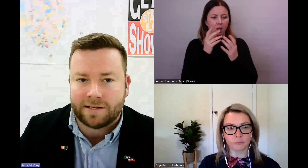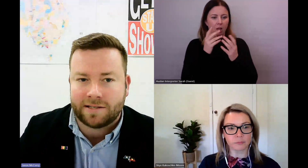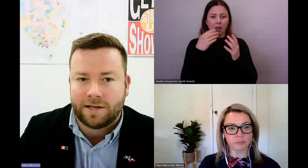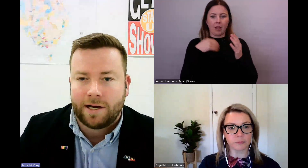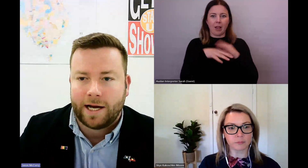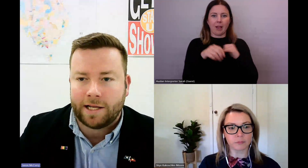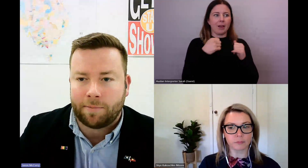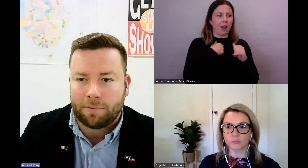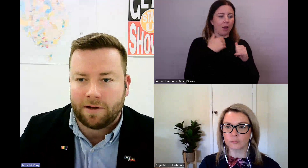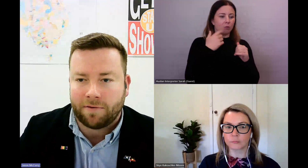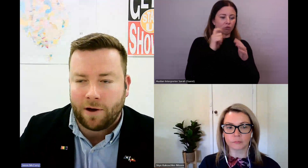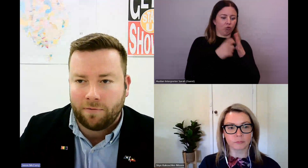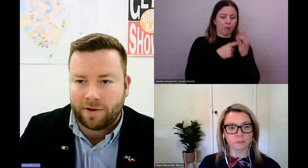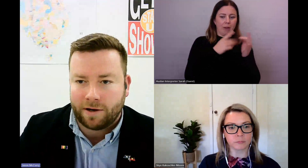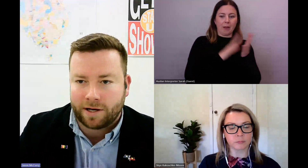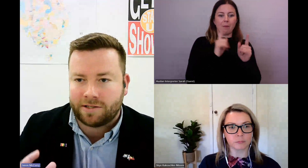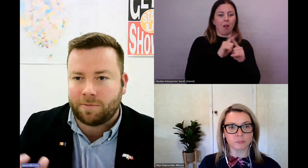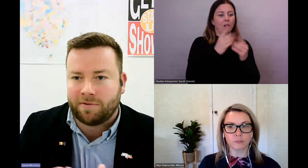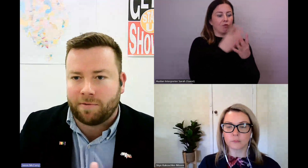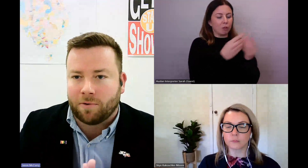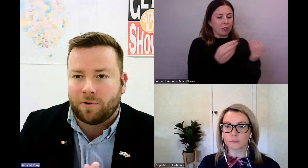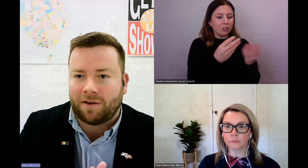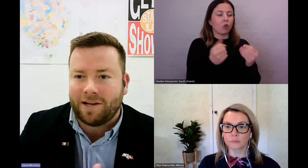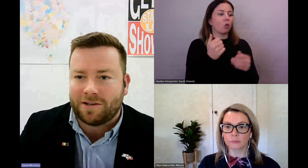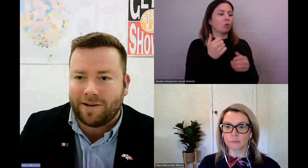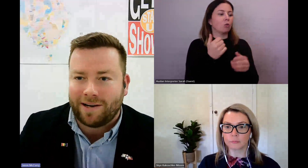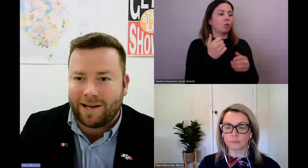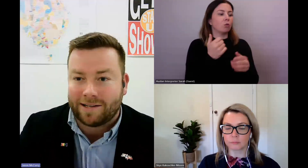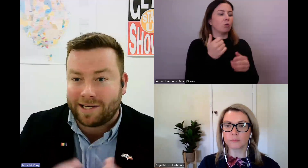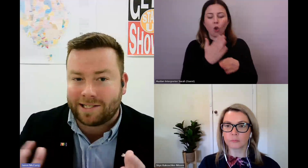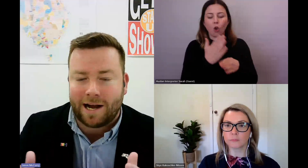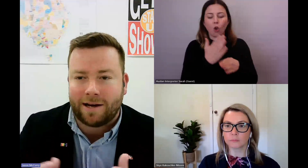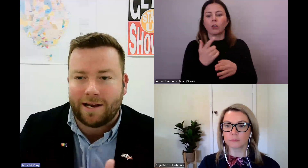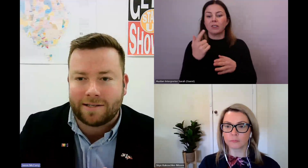events and the people involved. I guess just a bit of a broad definition of intersectionality